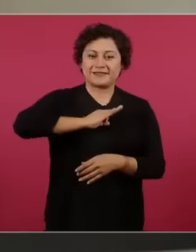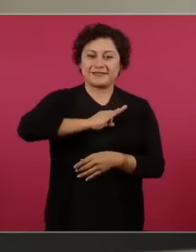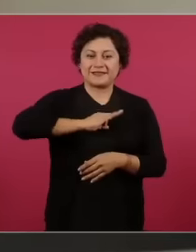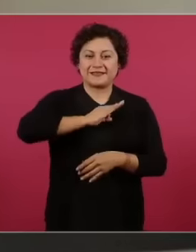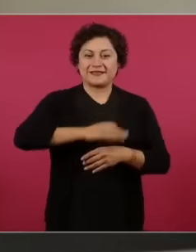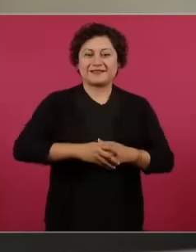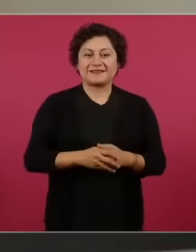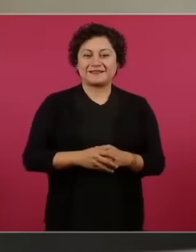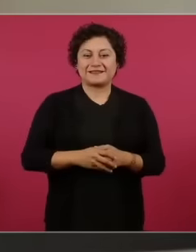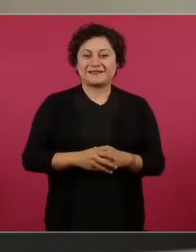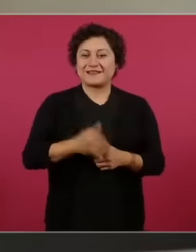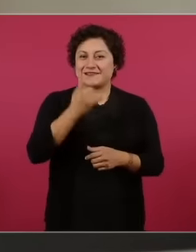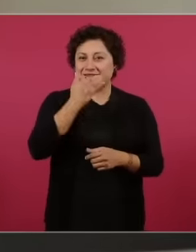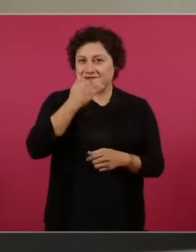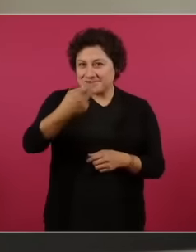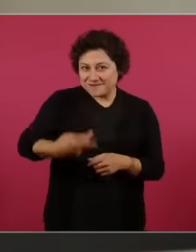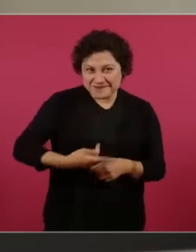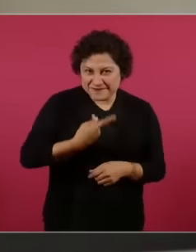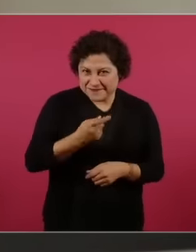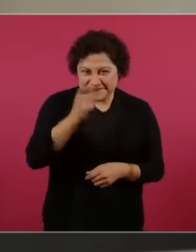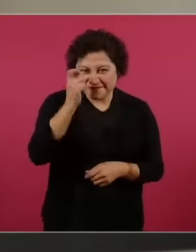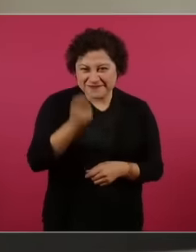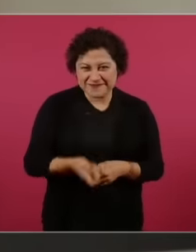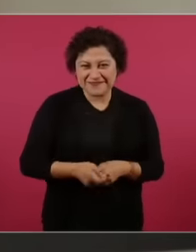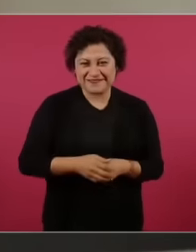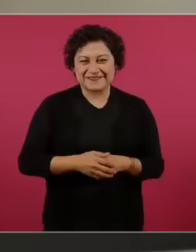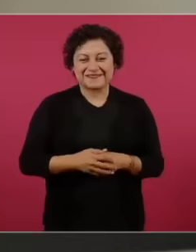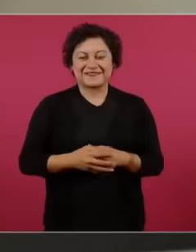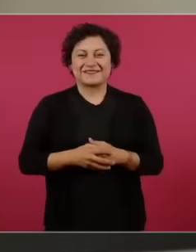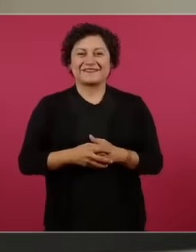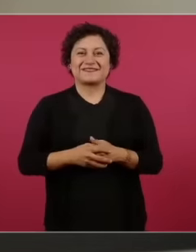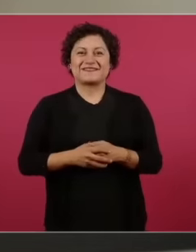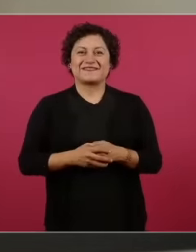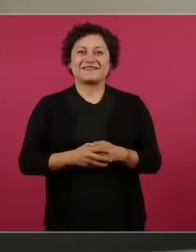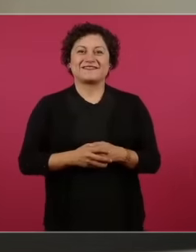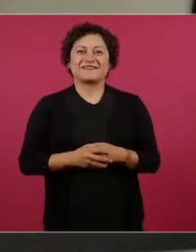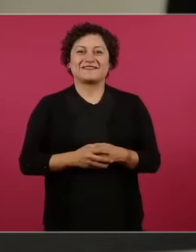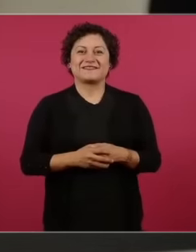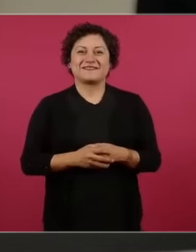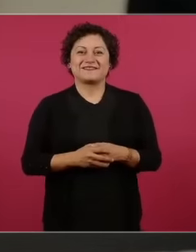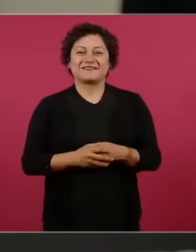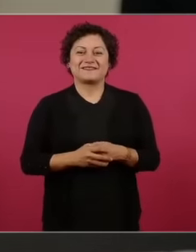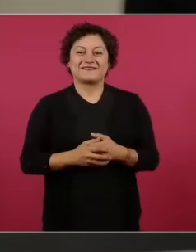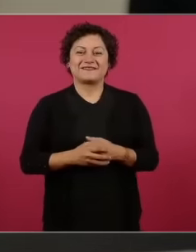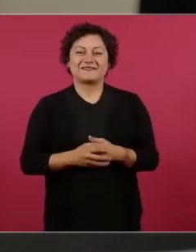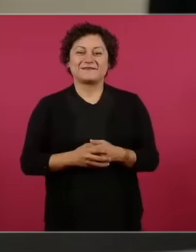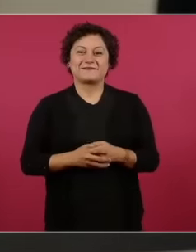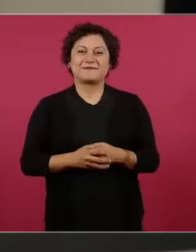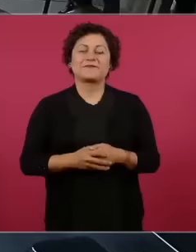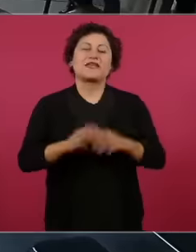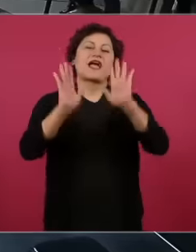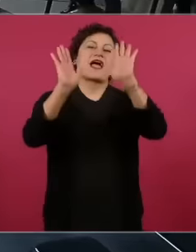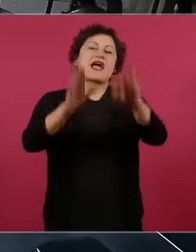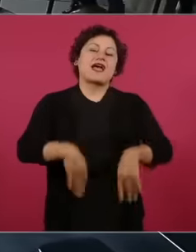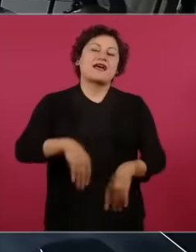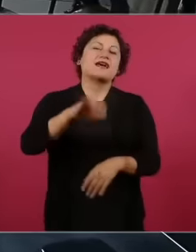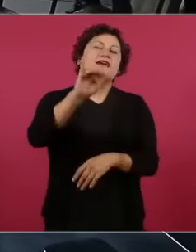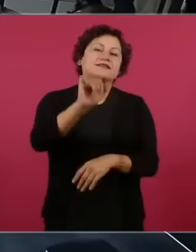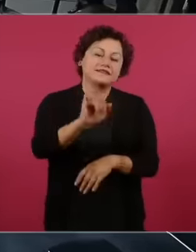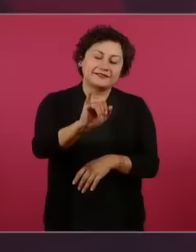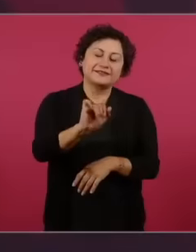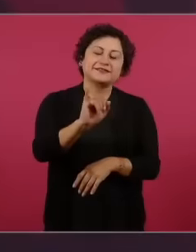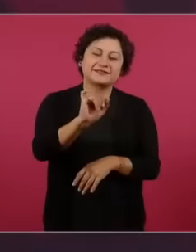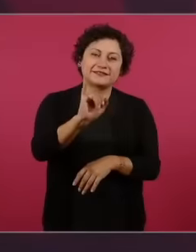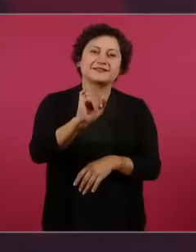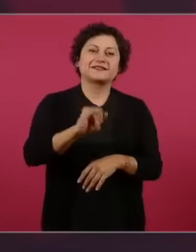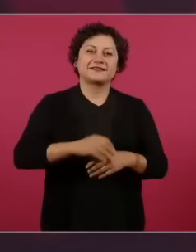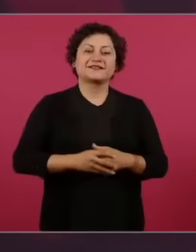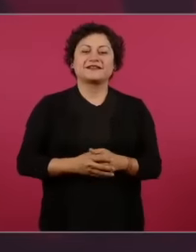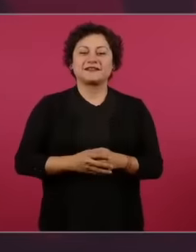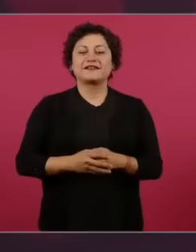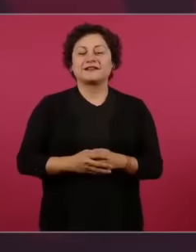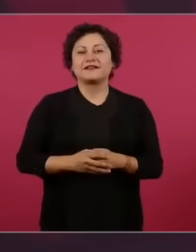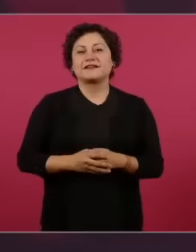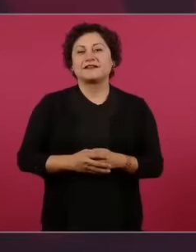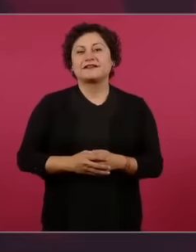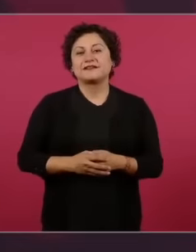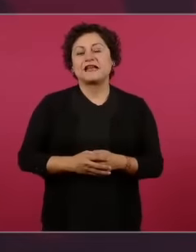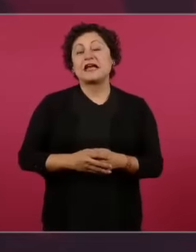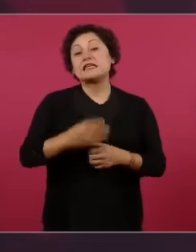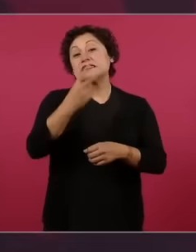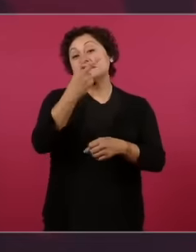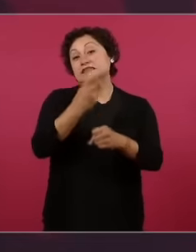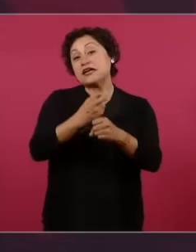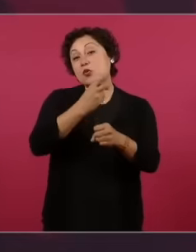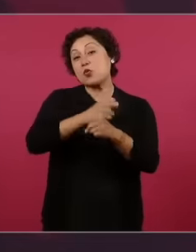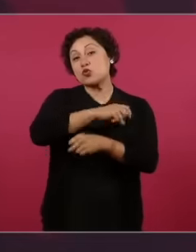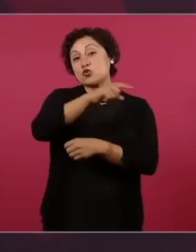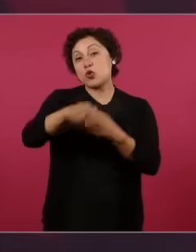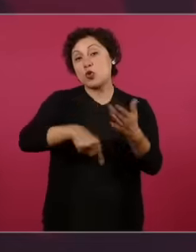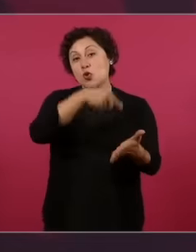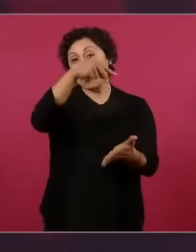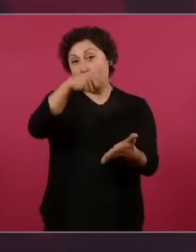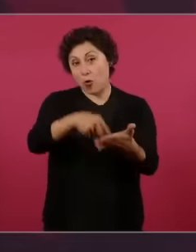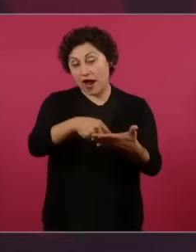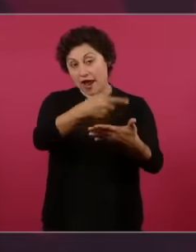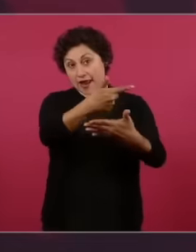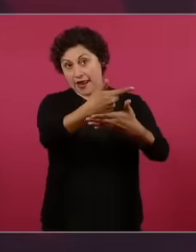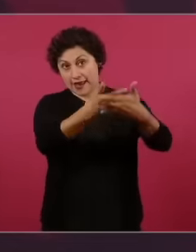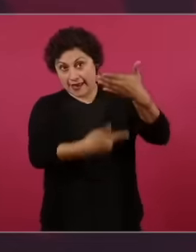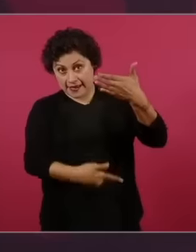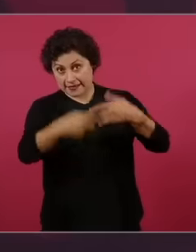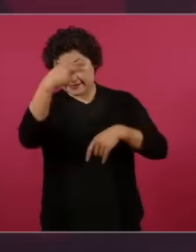you asked Oh yes yes yes yes yes yes yes we are second place This is the country with the lowest